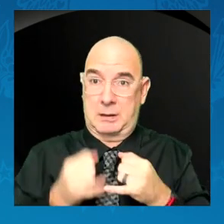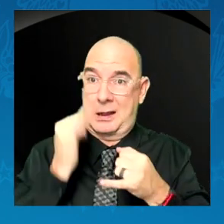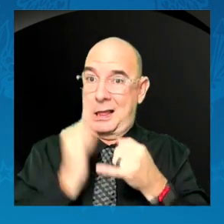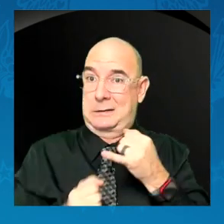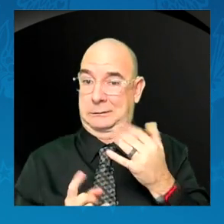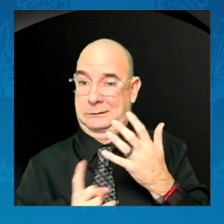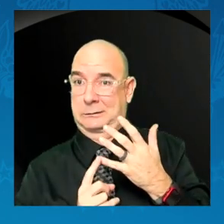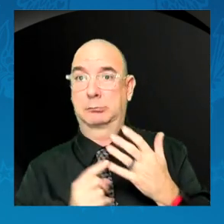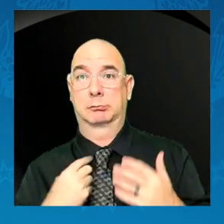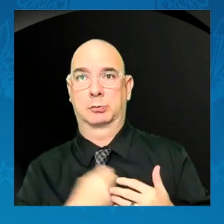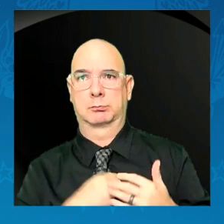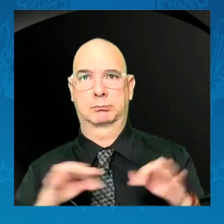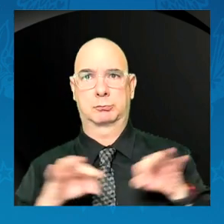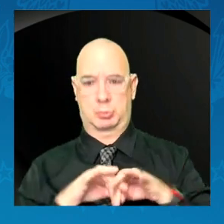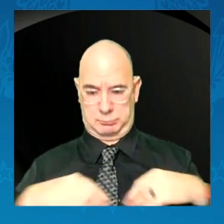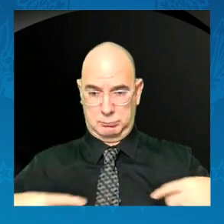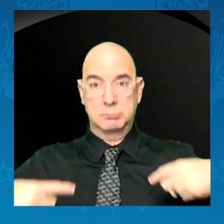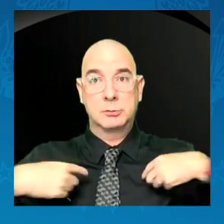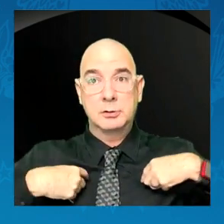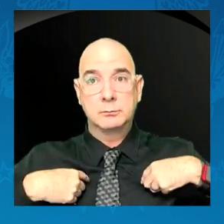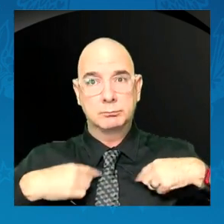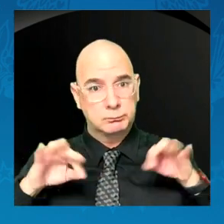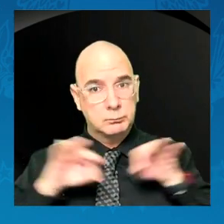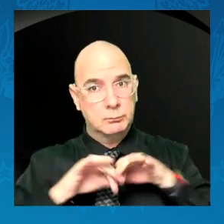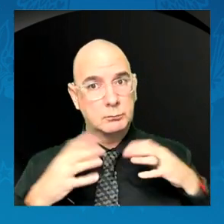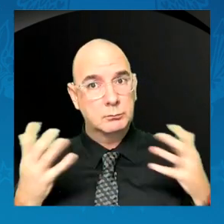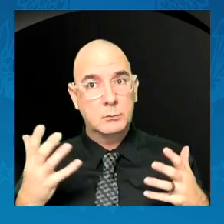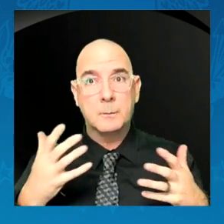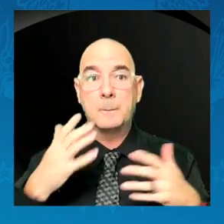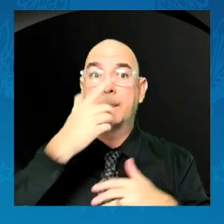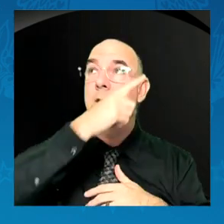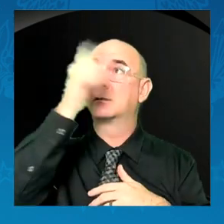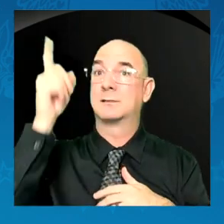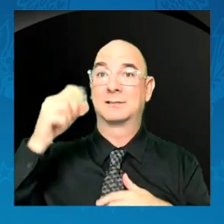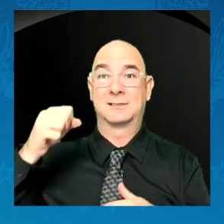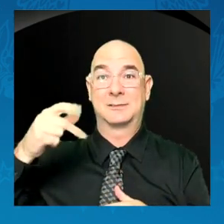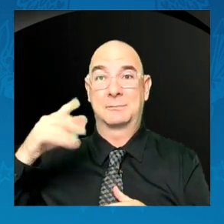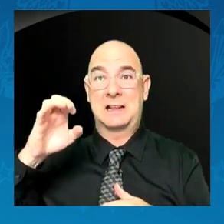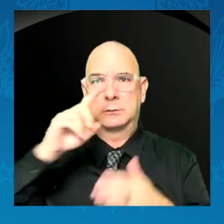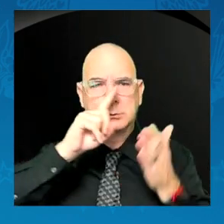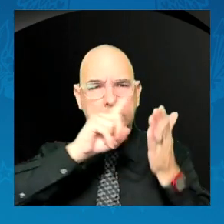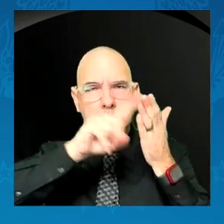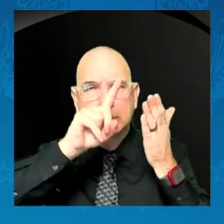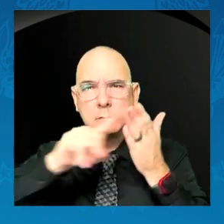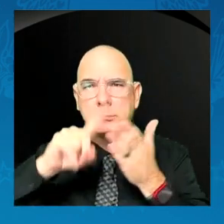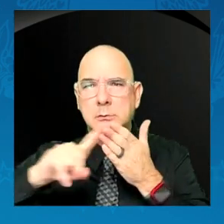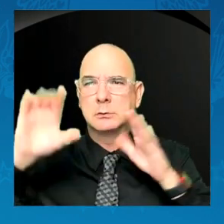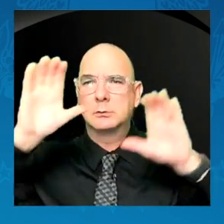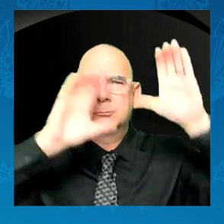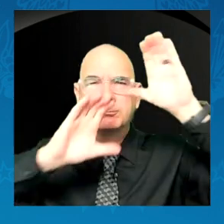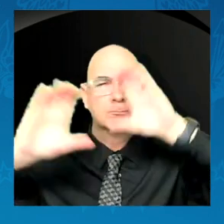Space exploration has an incredible capacity to inspire future generations.